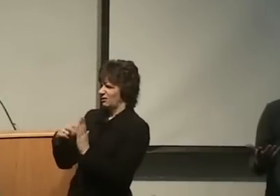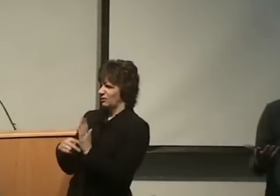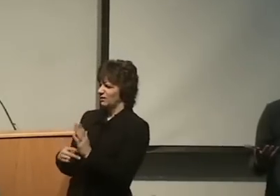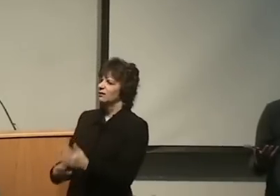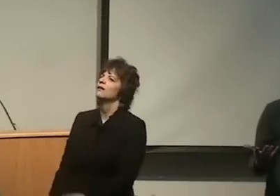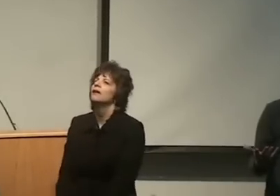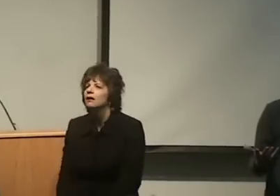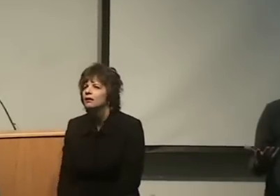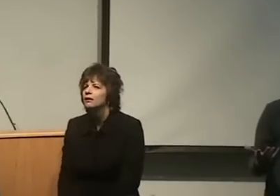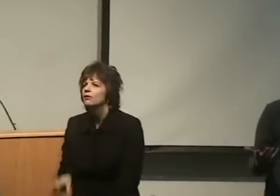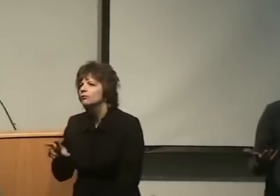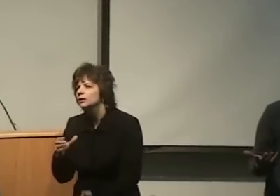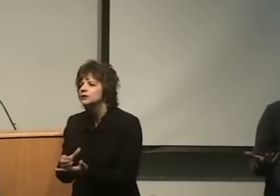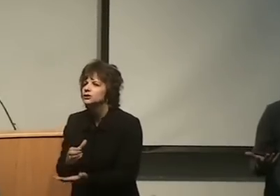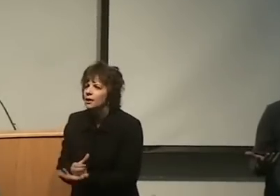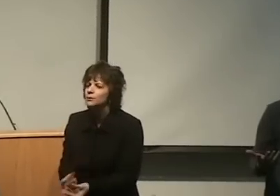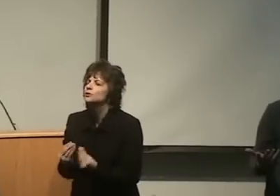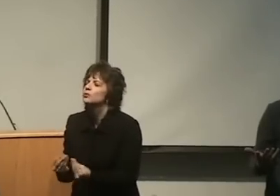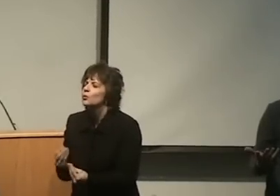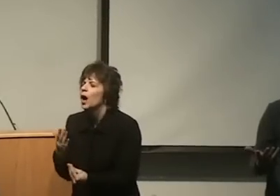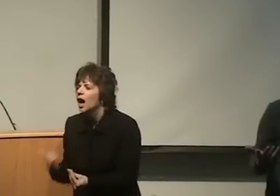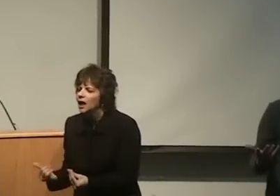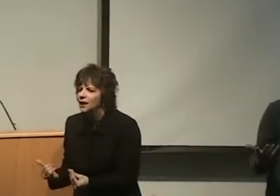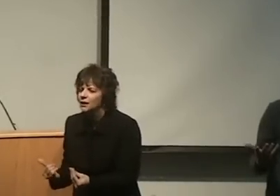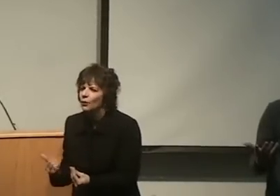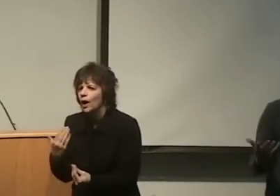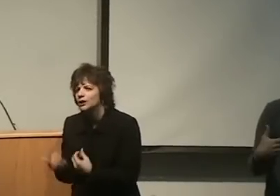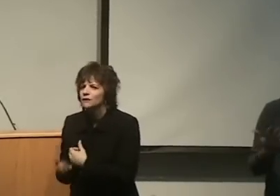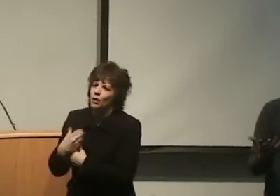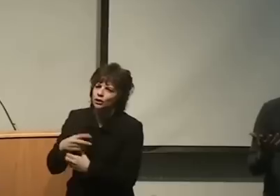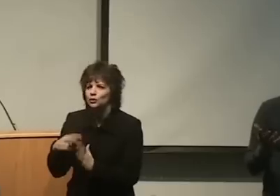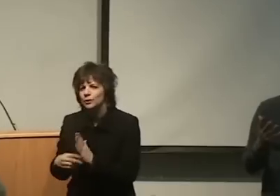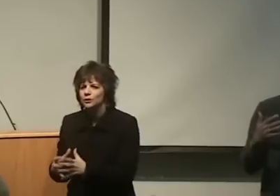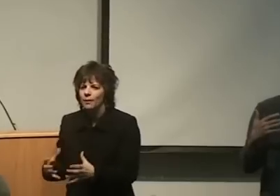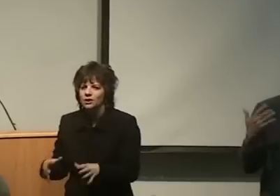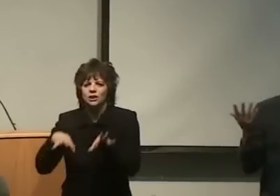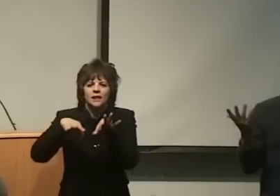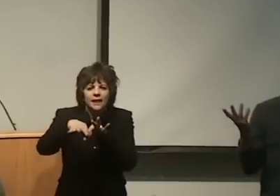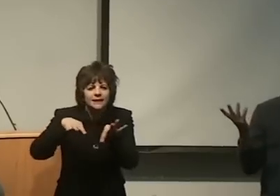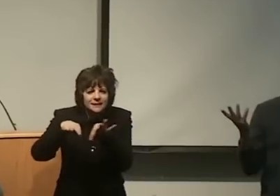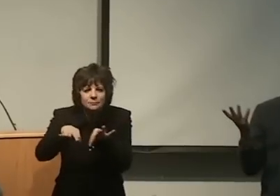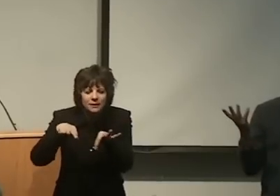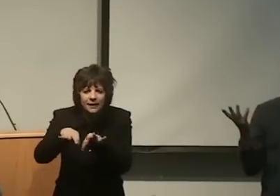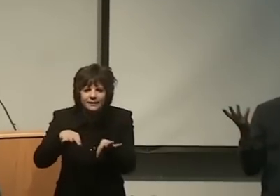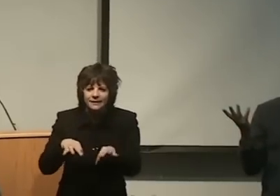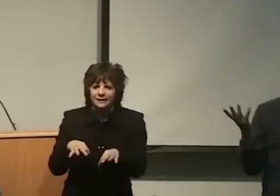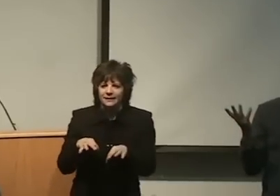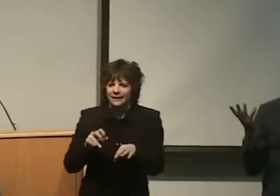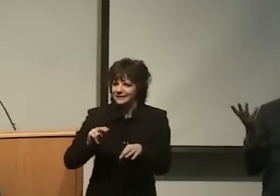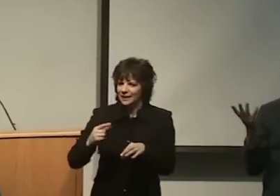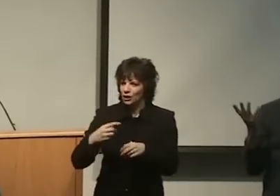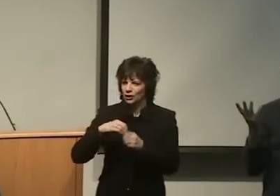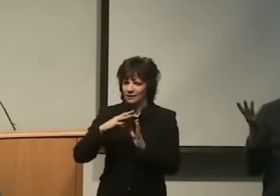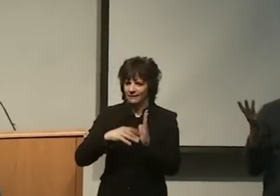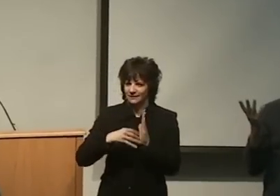Why? So explain to them. That's actually not a good thing to put in the syllabus because the syllabus after three weeks they're not checking it